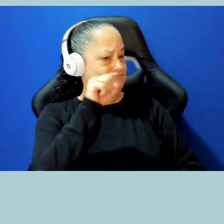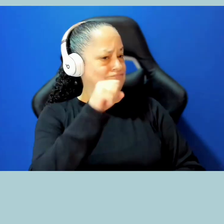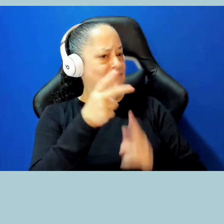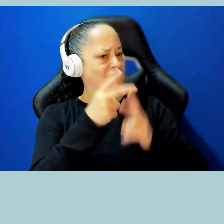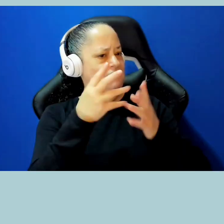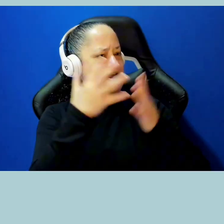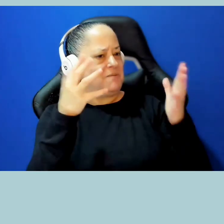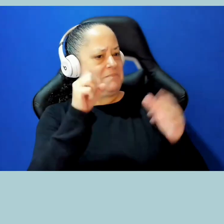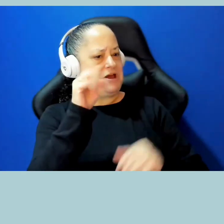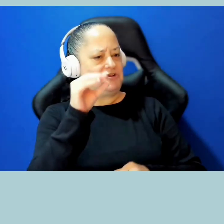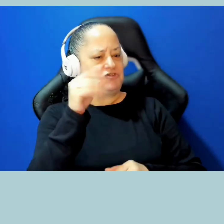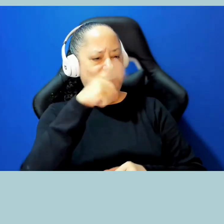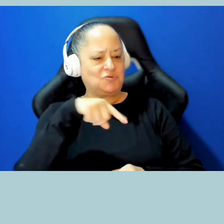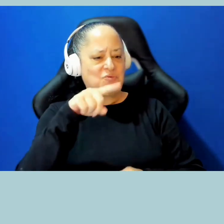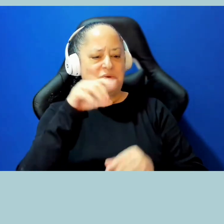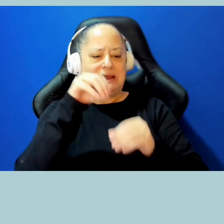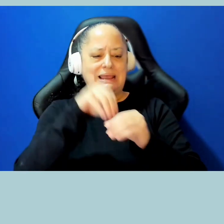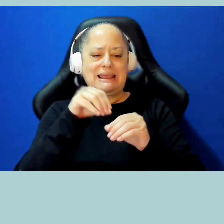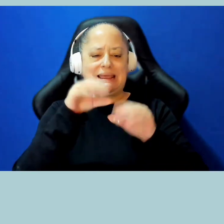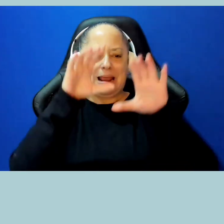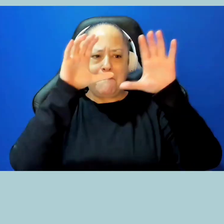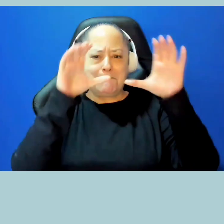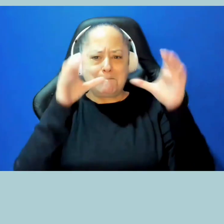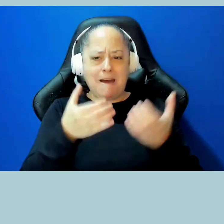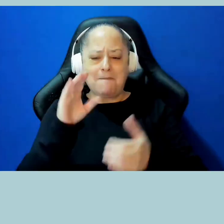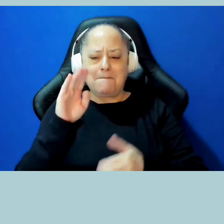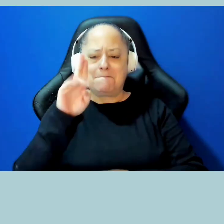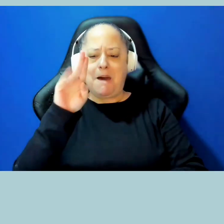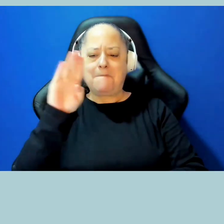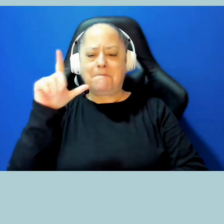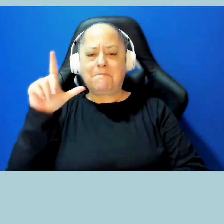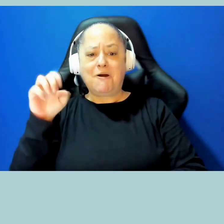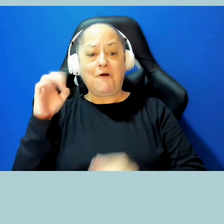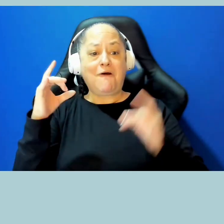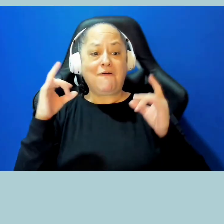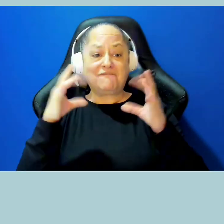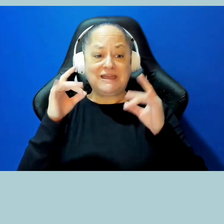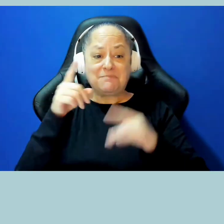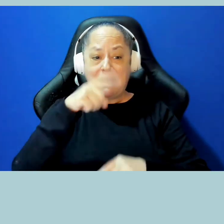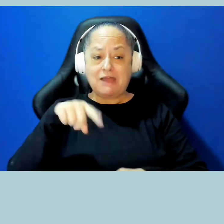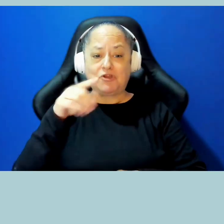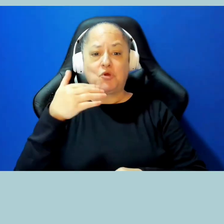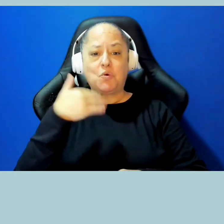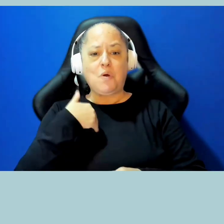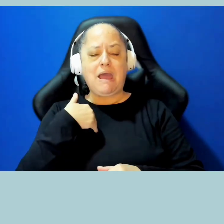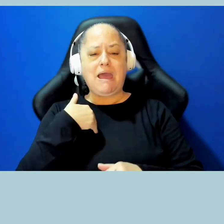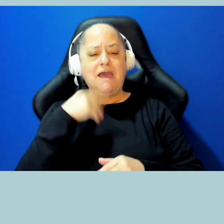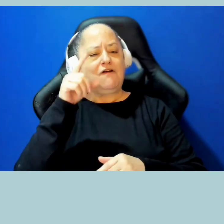we can be in our bubble and so yeah if there's feedback you all have or parts of need clarifying yeah